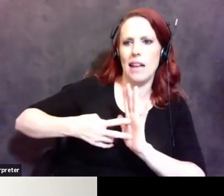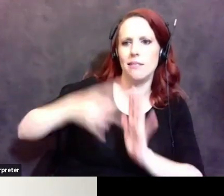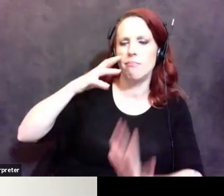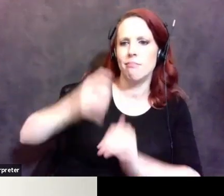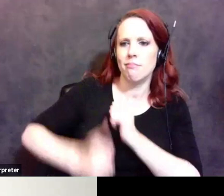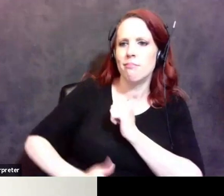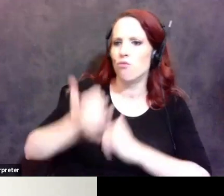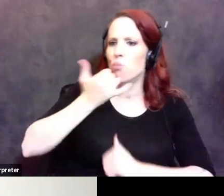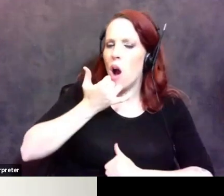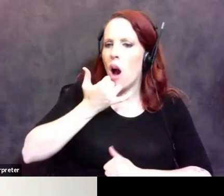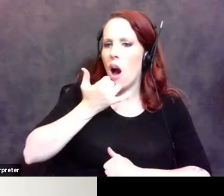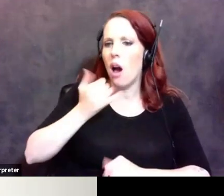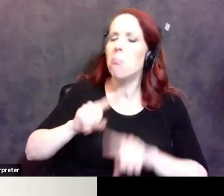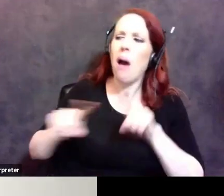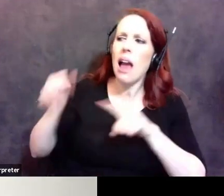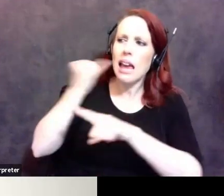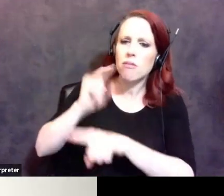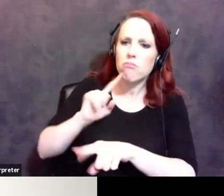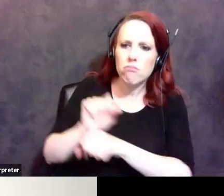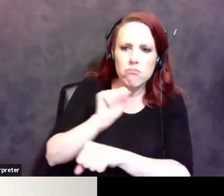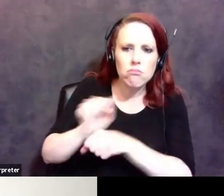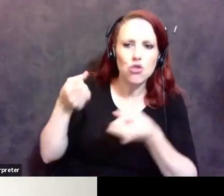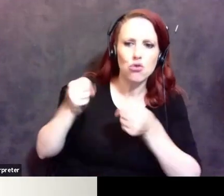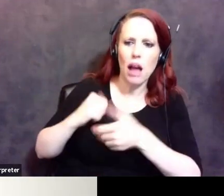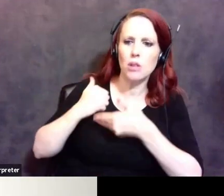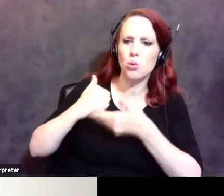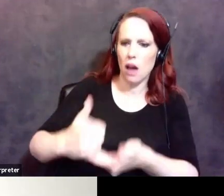if people are actually trying to help, I don't think that publicly shaming works. You really